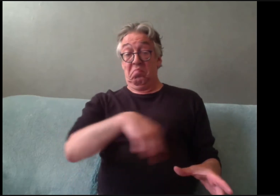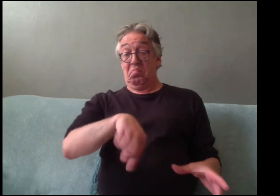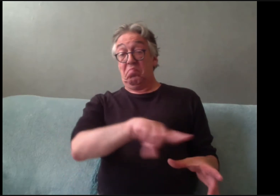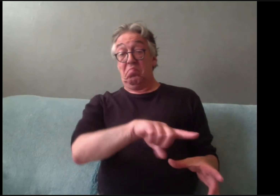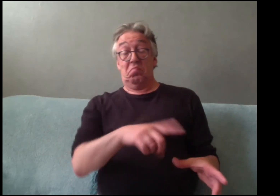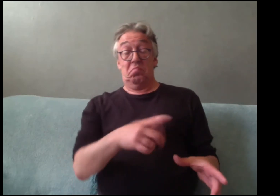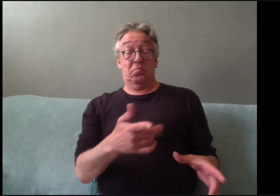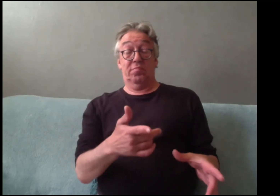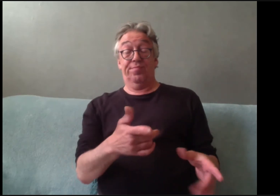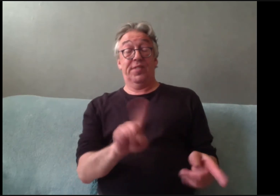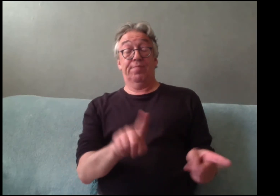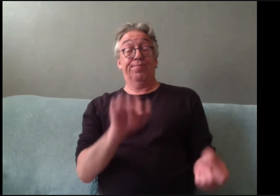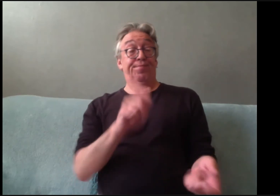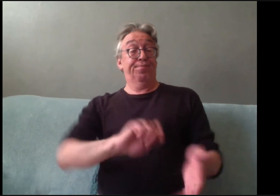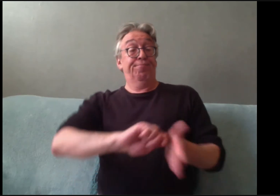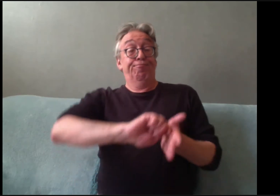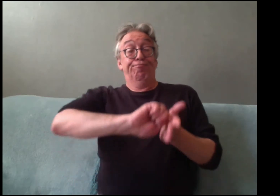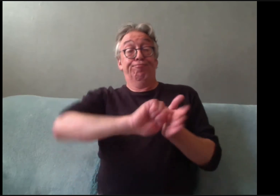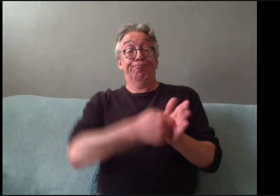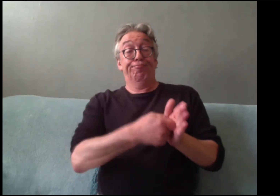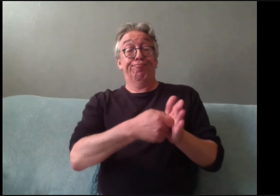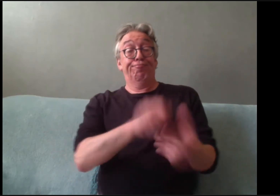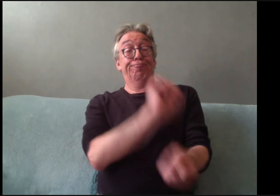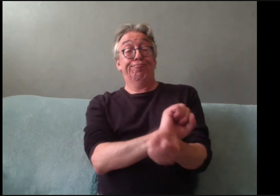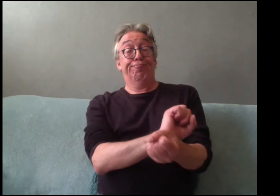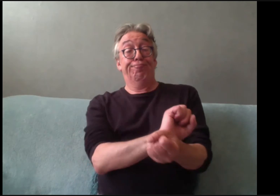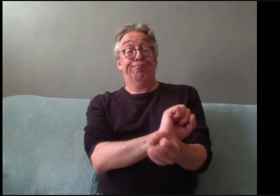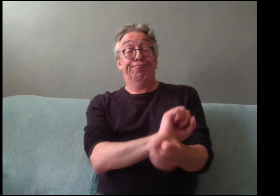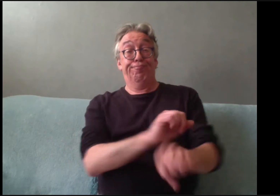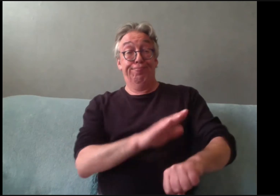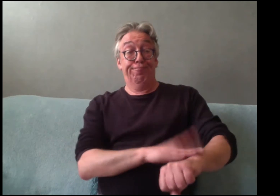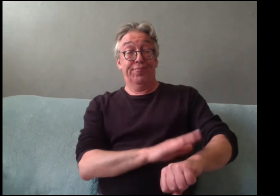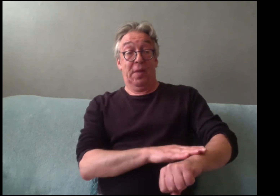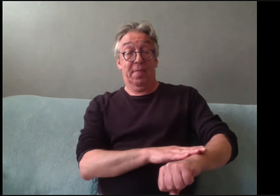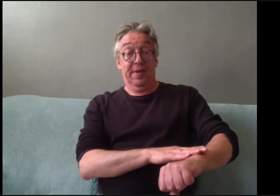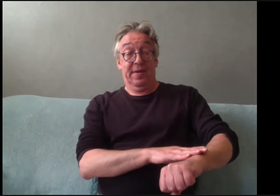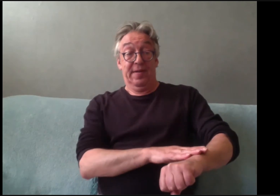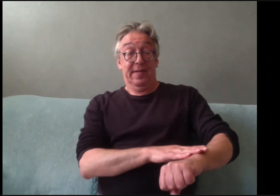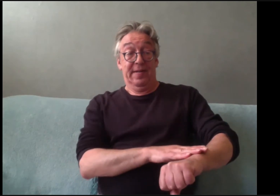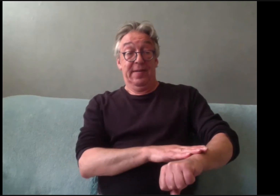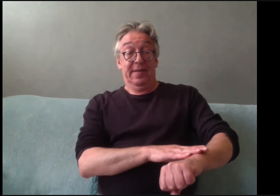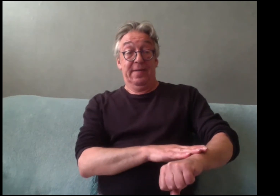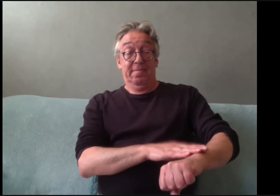DPOs have not only alerted the public, the national and regional authorities,